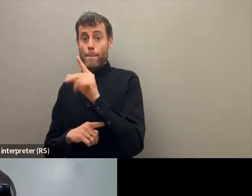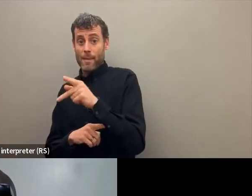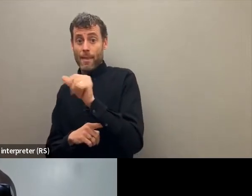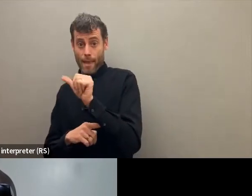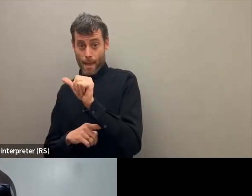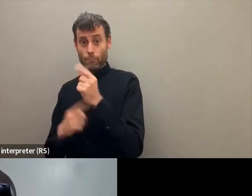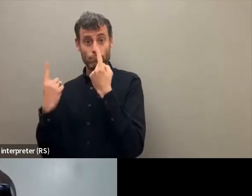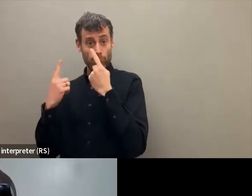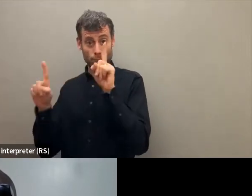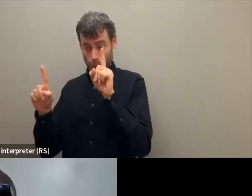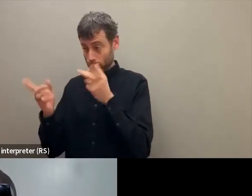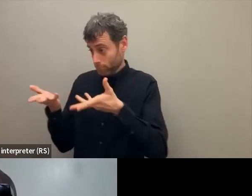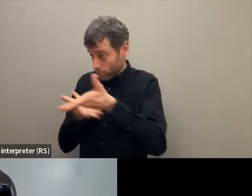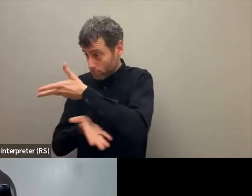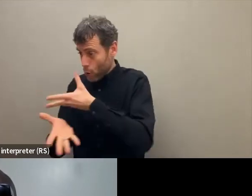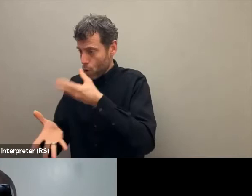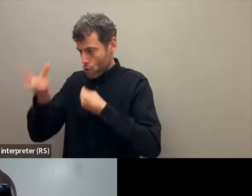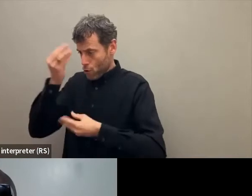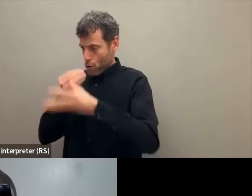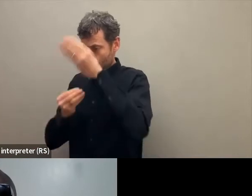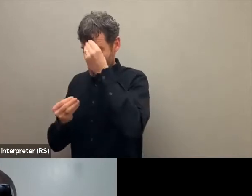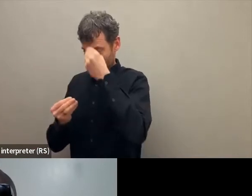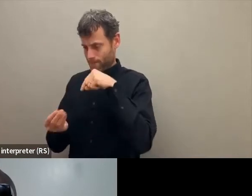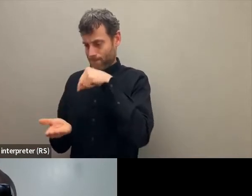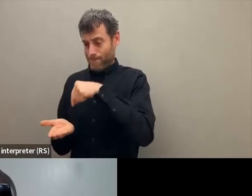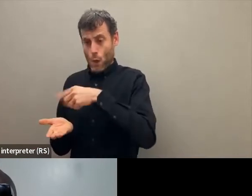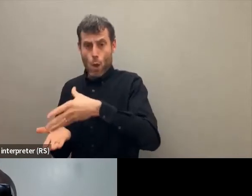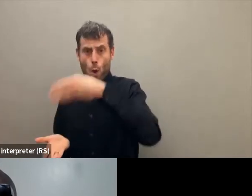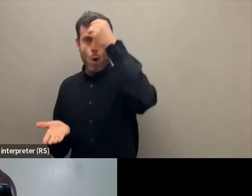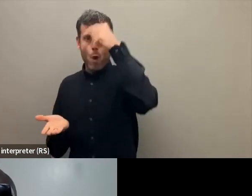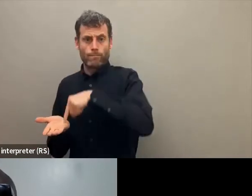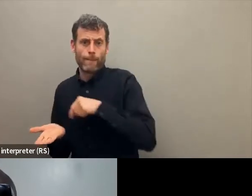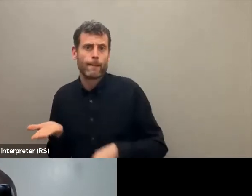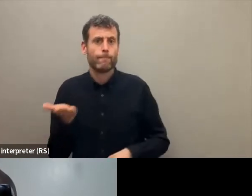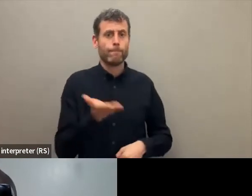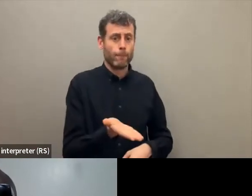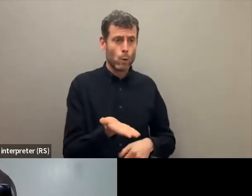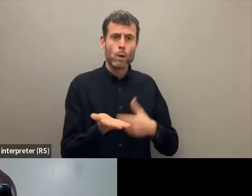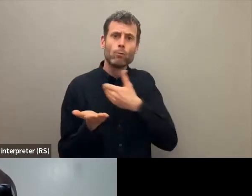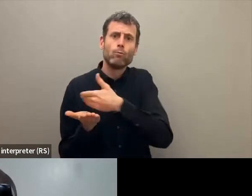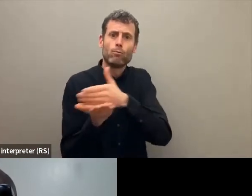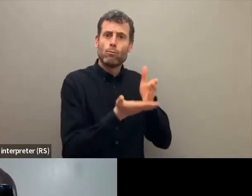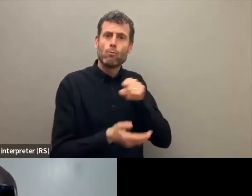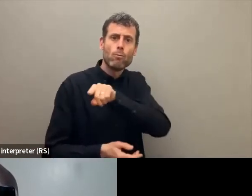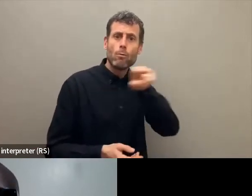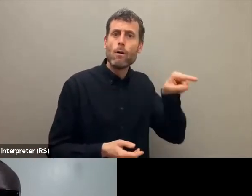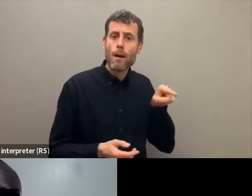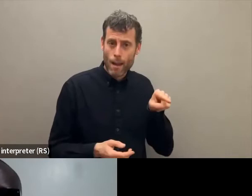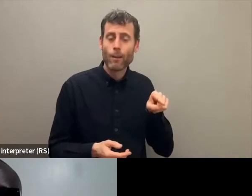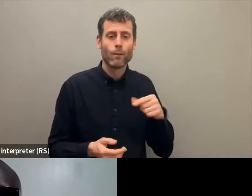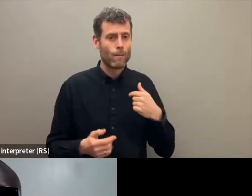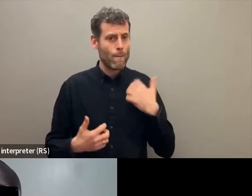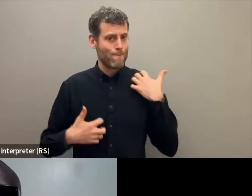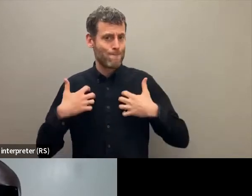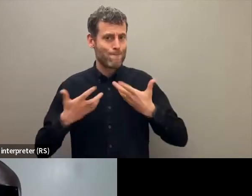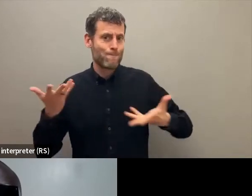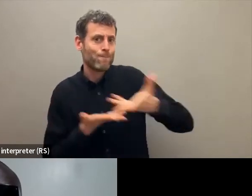Elizabeth Lockwood: Further feedback from op eds on this pilot training and then we'll revise it and we will share it publicly later this year so.